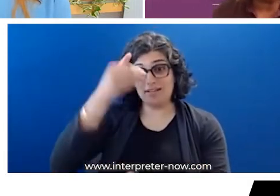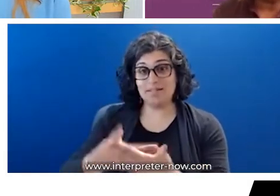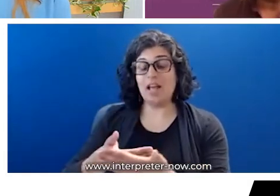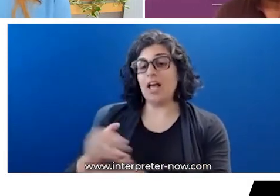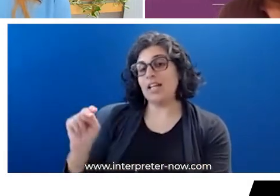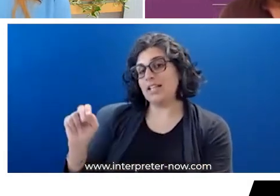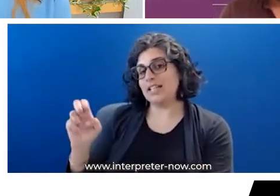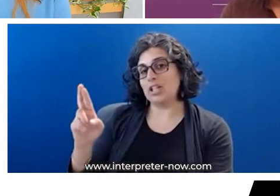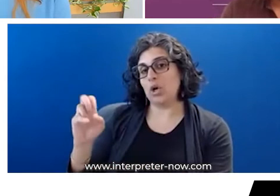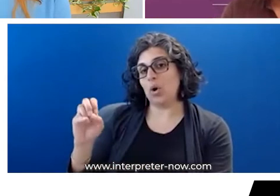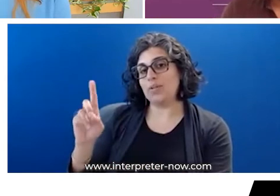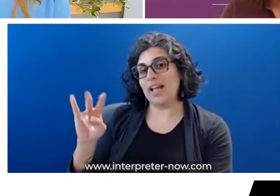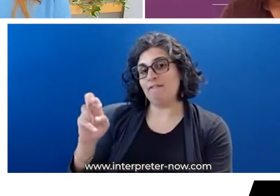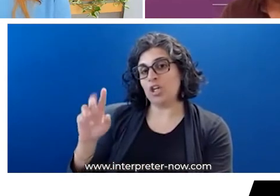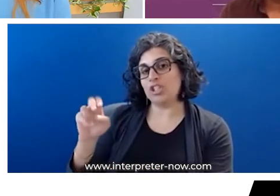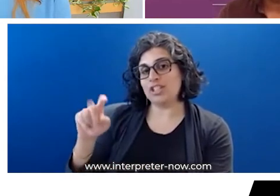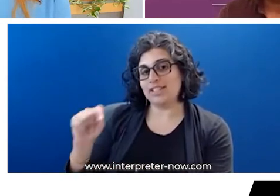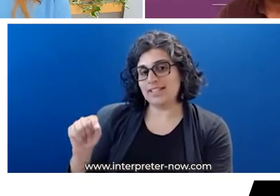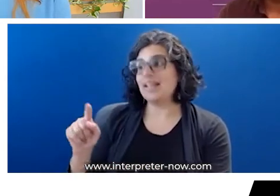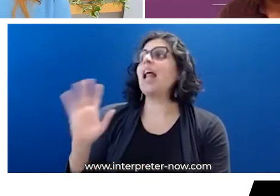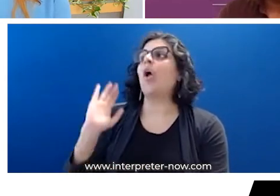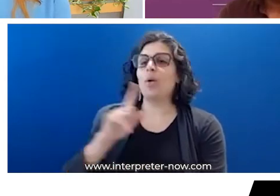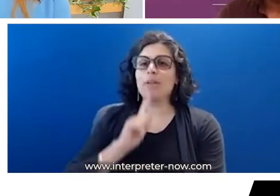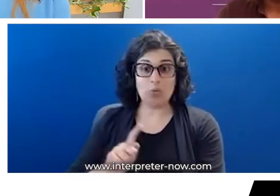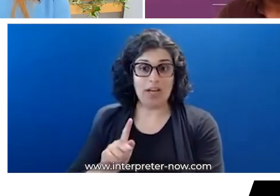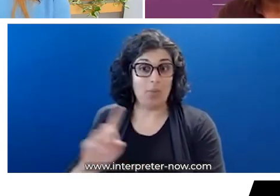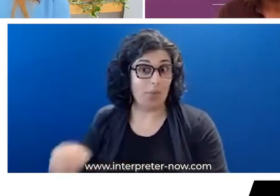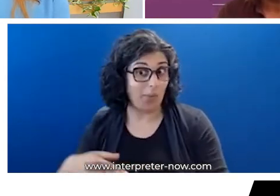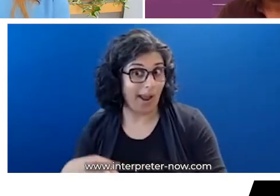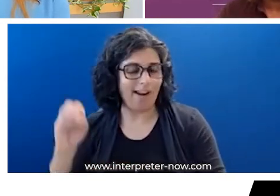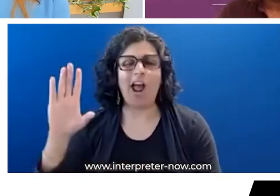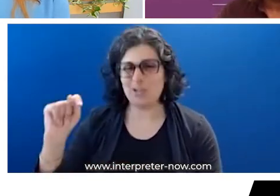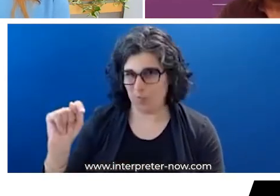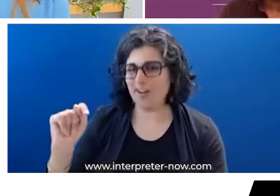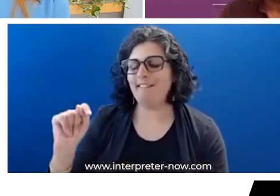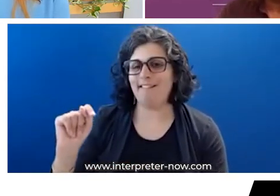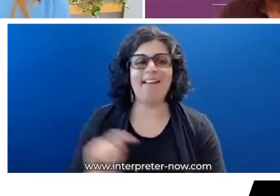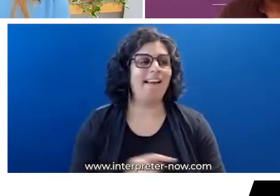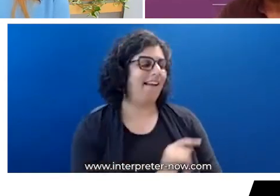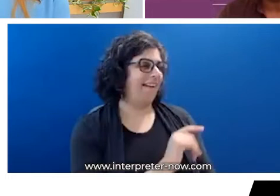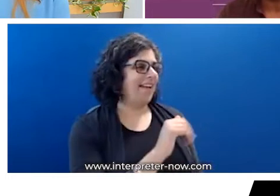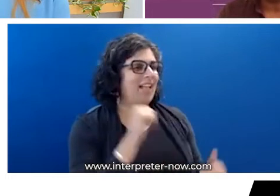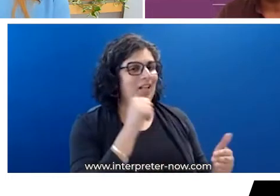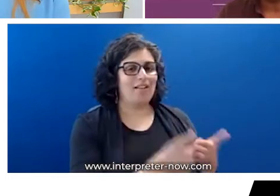He'll be 21 in October, and a young adult daughter, who is an activist in her own right,